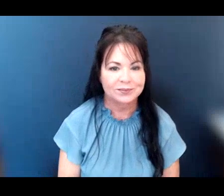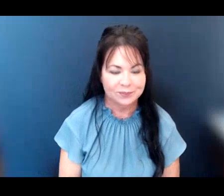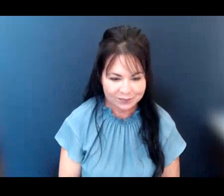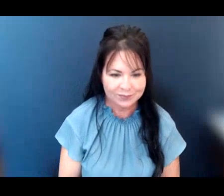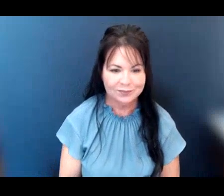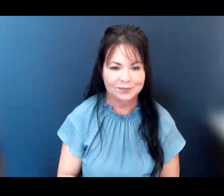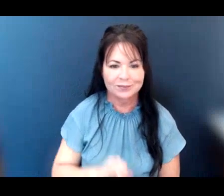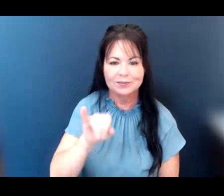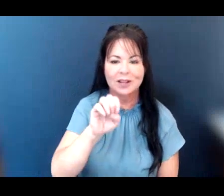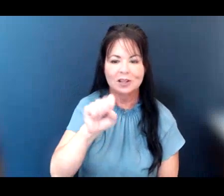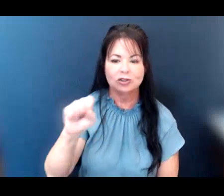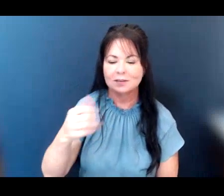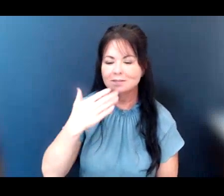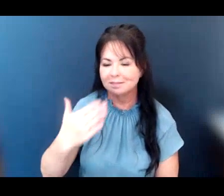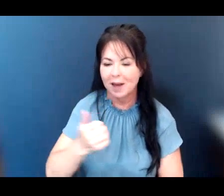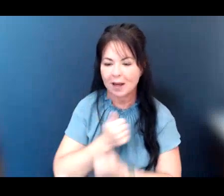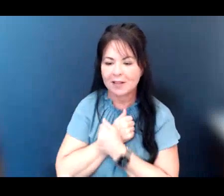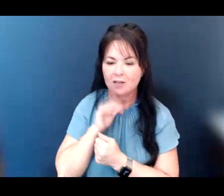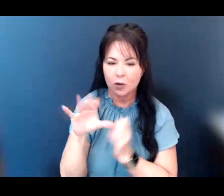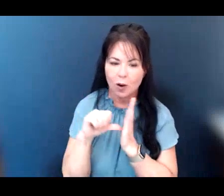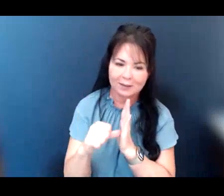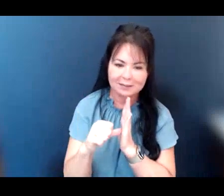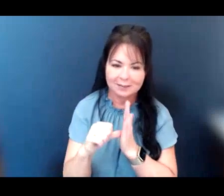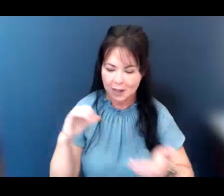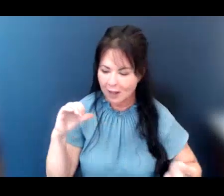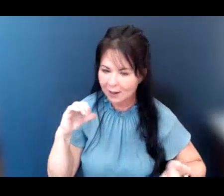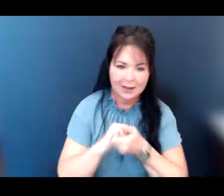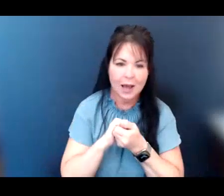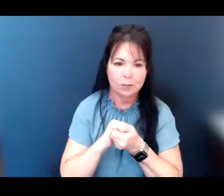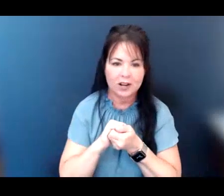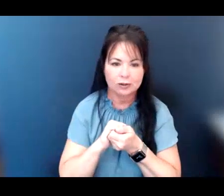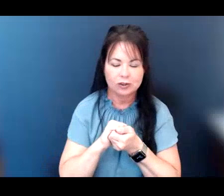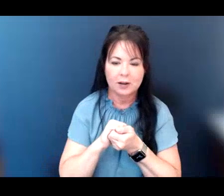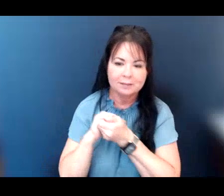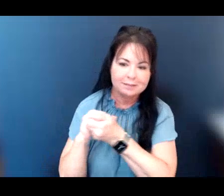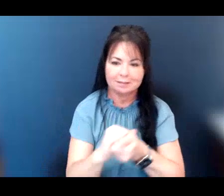I love that emphasis on collaboration, too, to make accessibility happen really. So that makes a lot of sense.